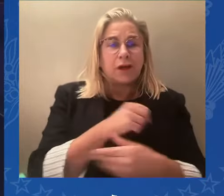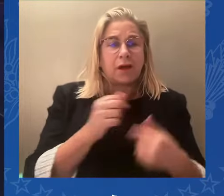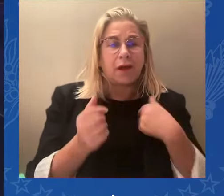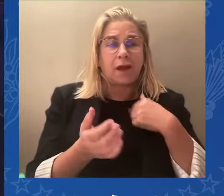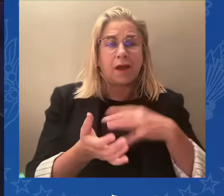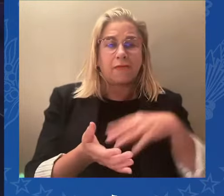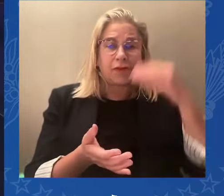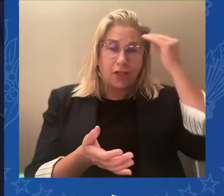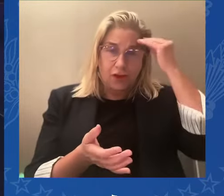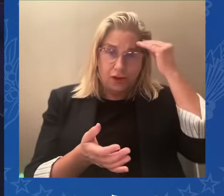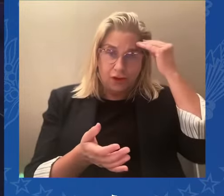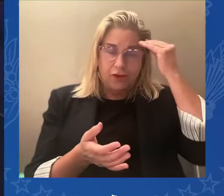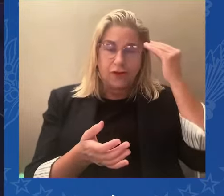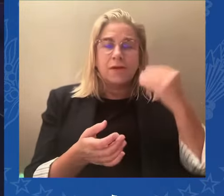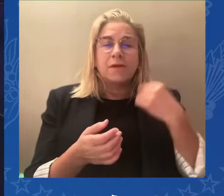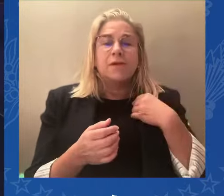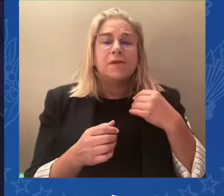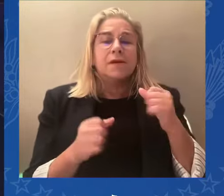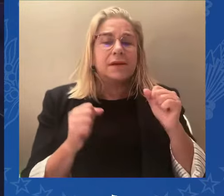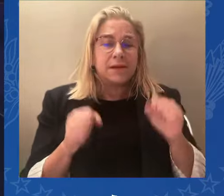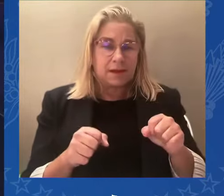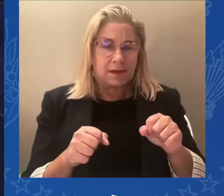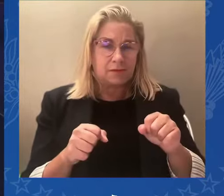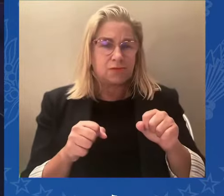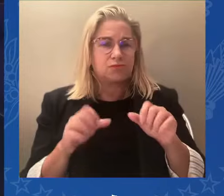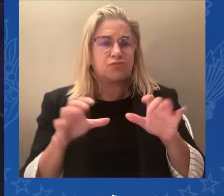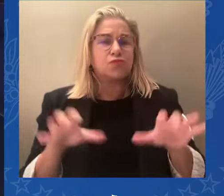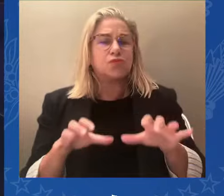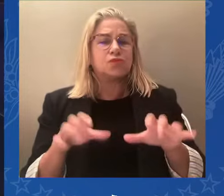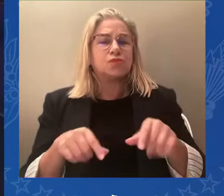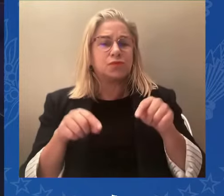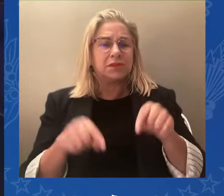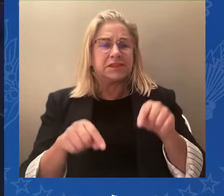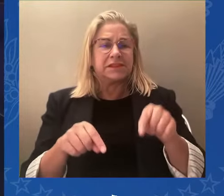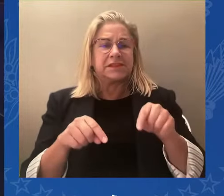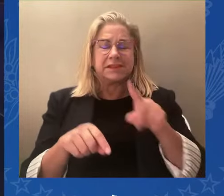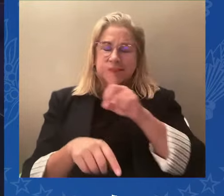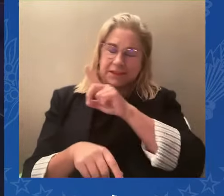Together, in 2020, we started that work by protecting our democracy.